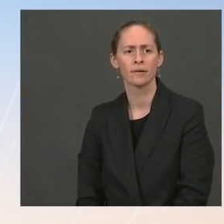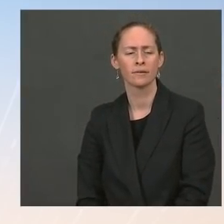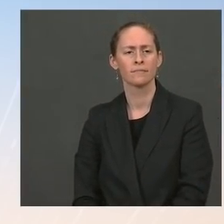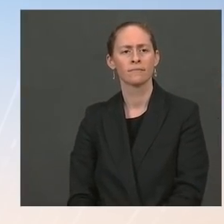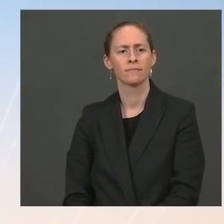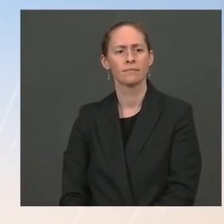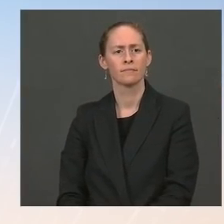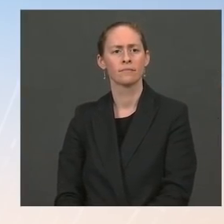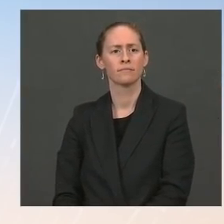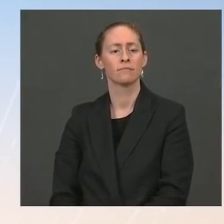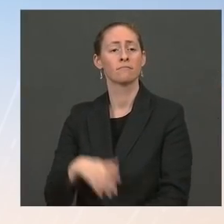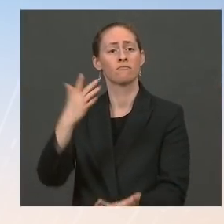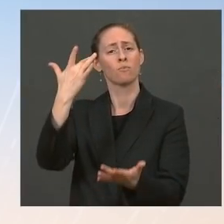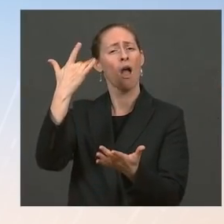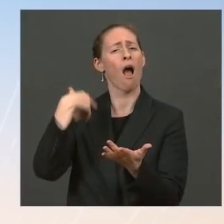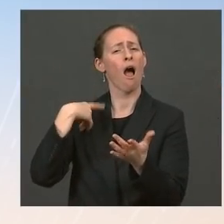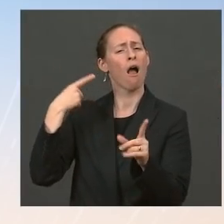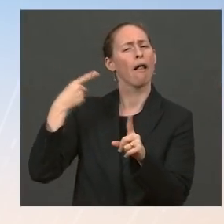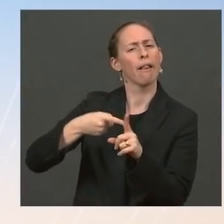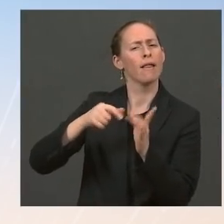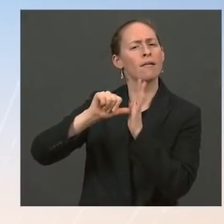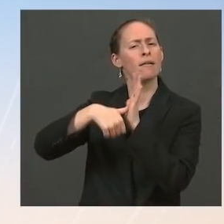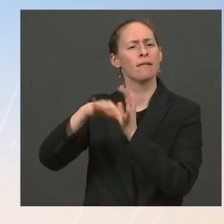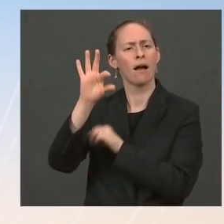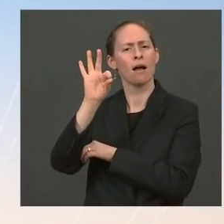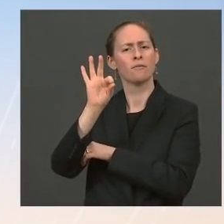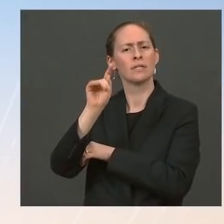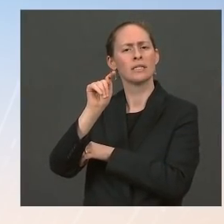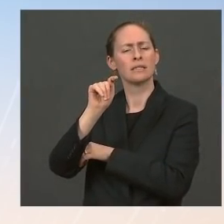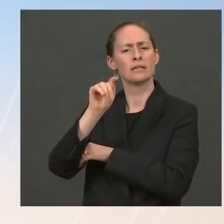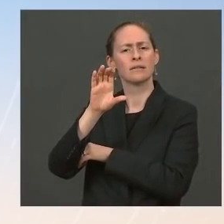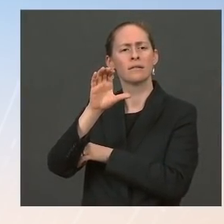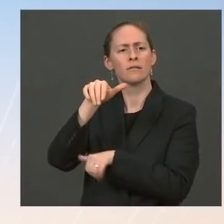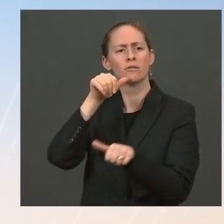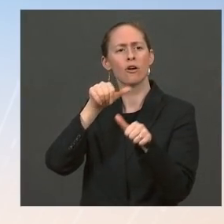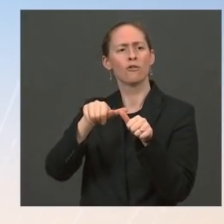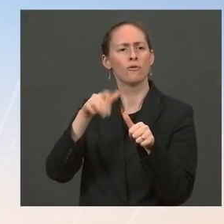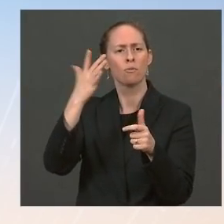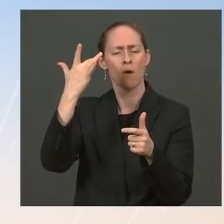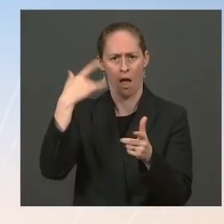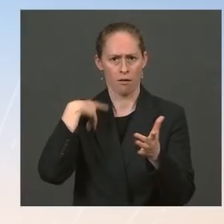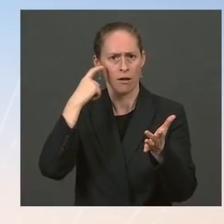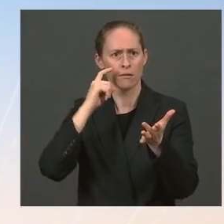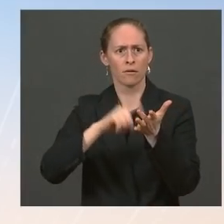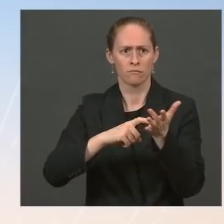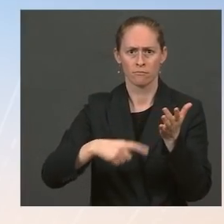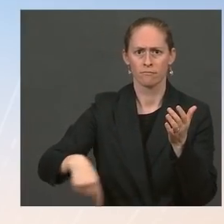is because as we've seen the price of global oil -- global price of oil come down,